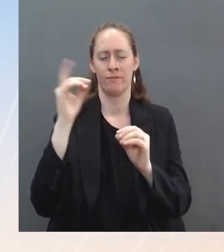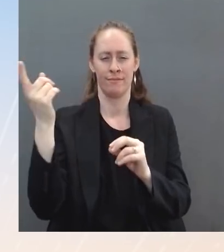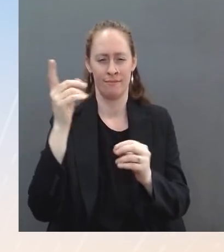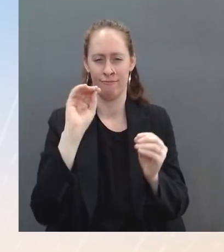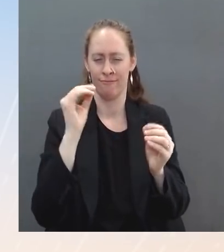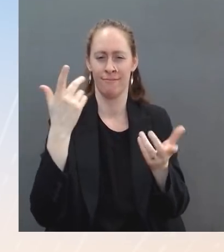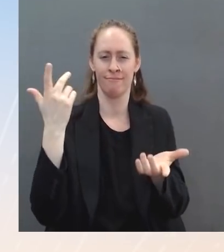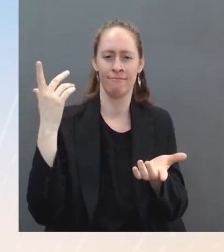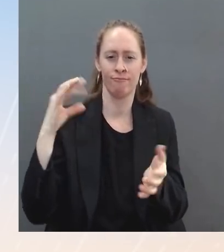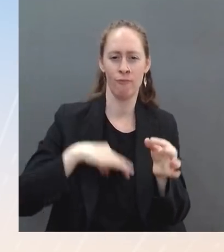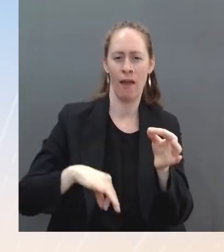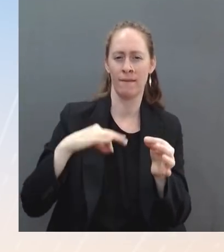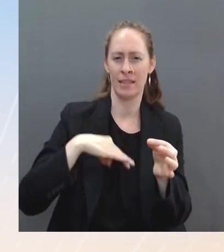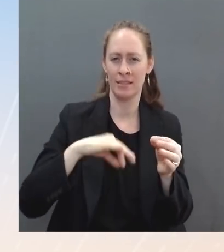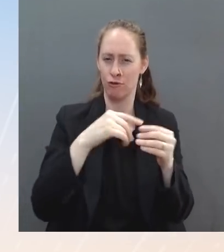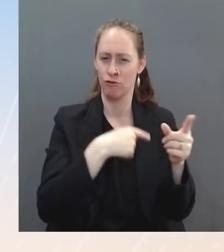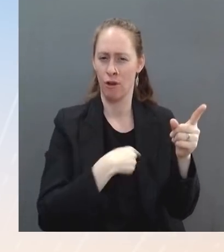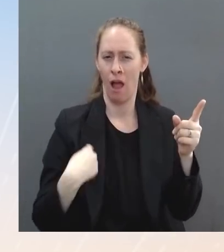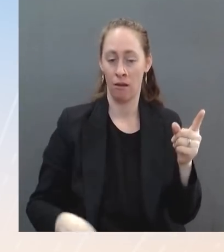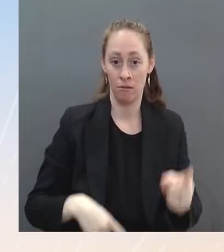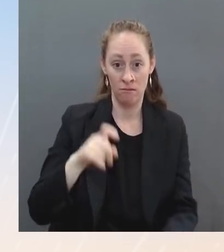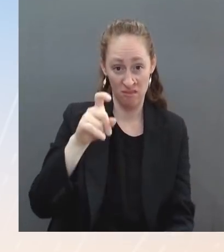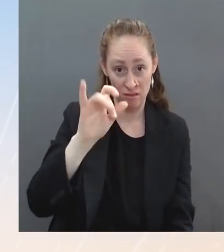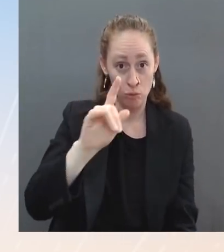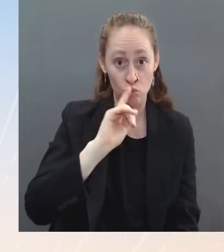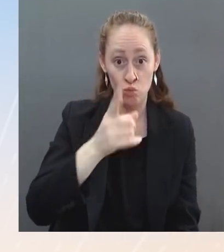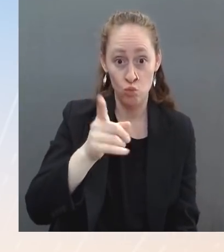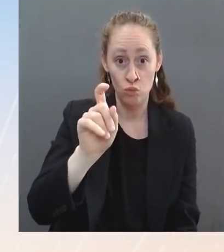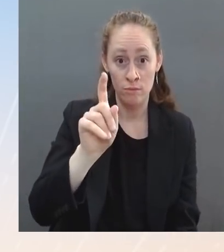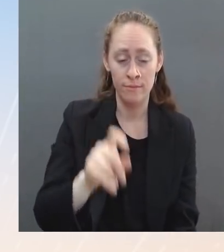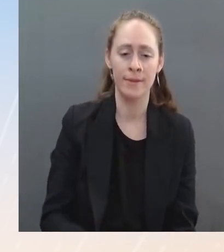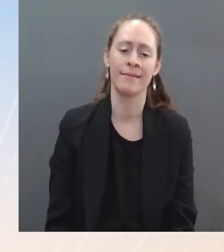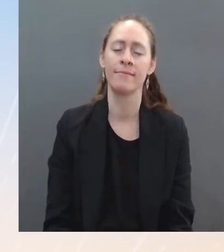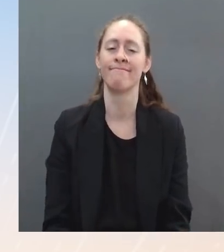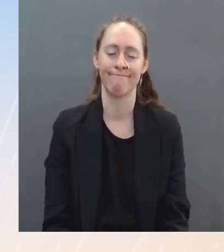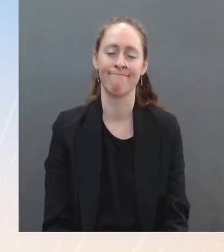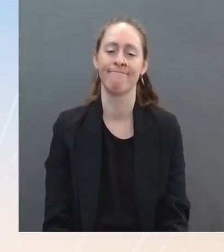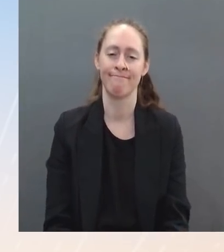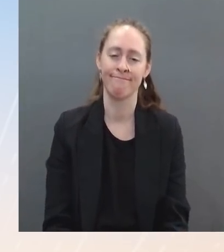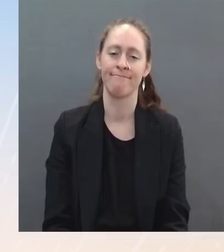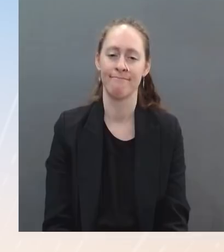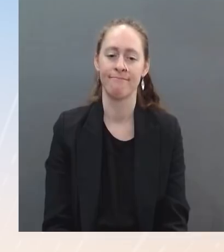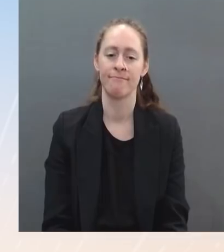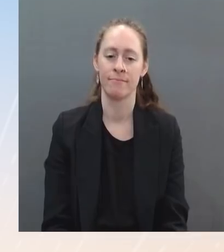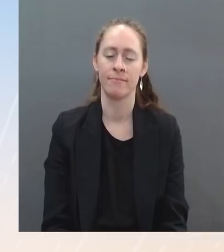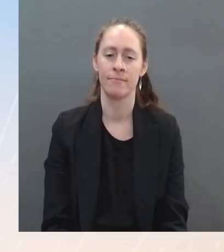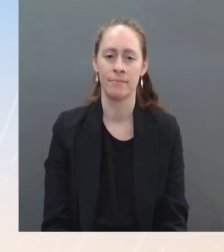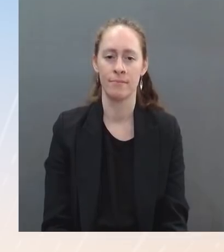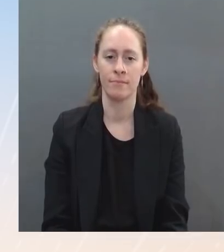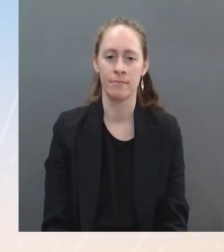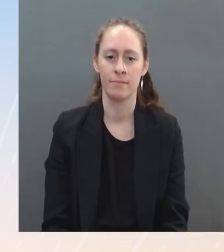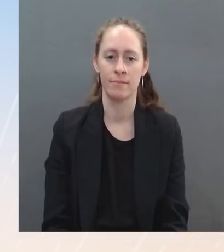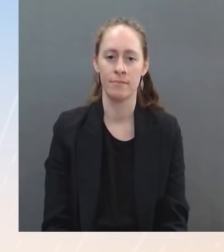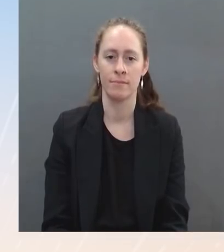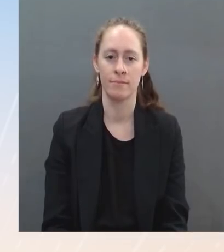And I would point you to the reporting on this, which reference statements that we made at the time that we gave to the Washington Post,